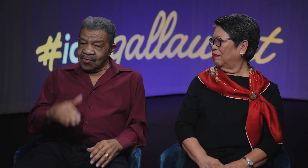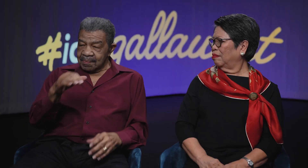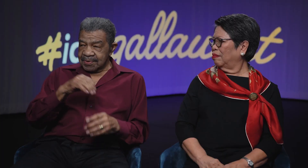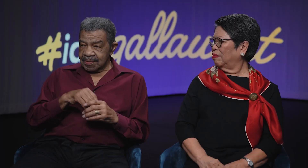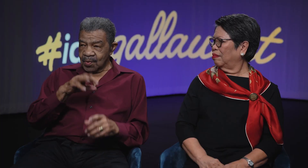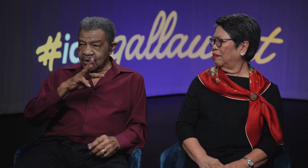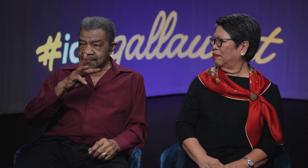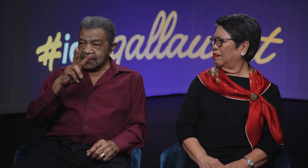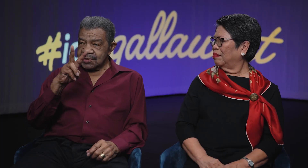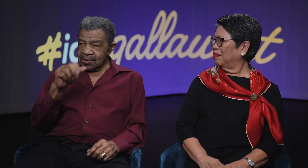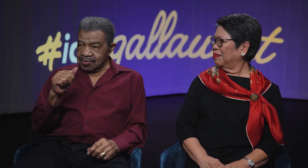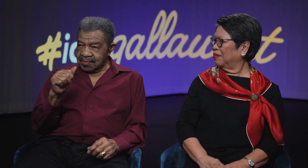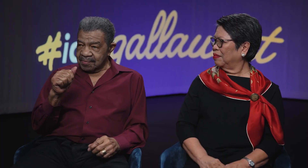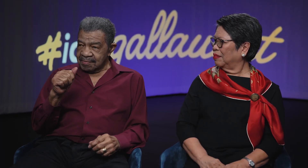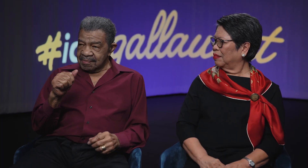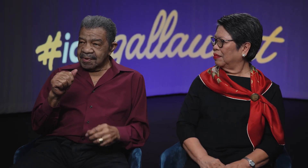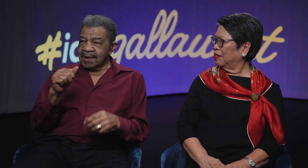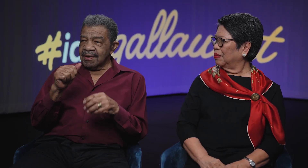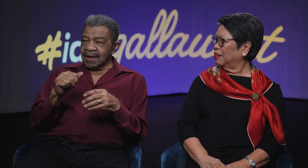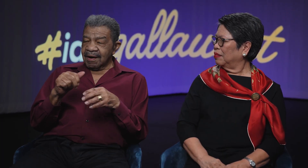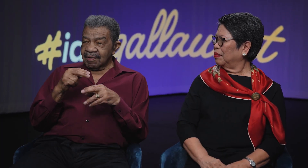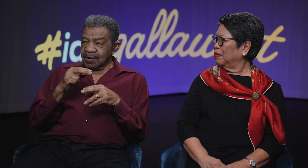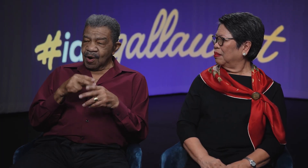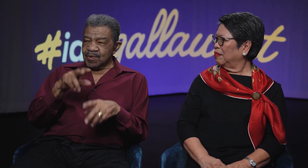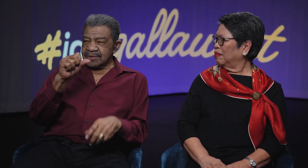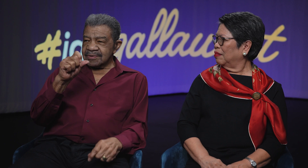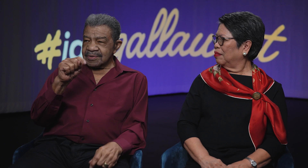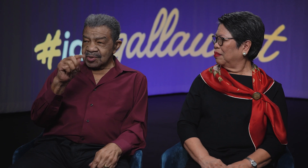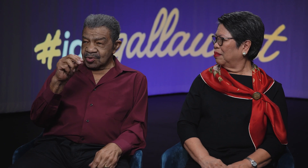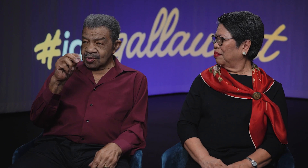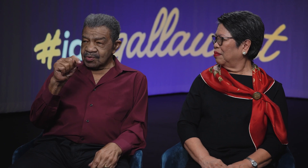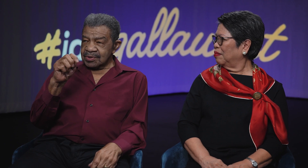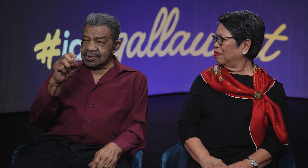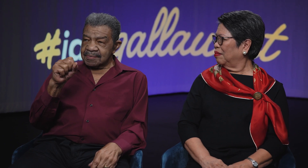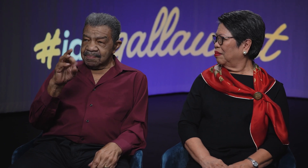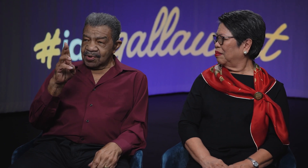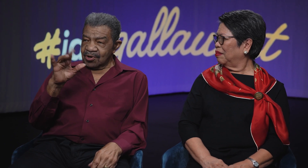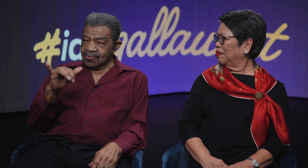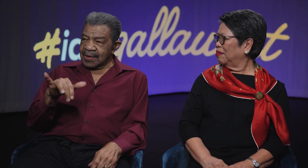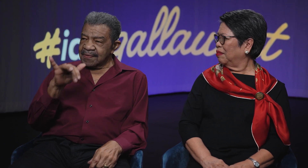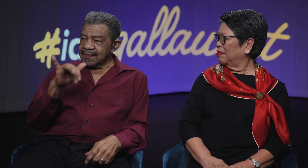I grew up in Stotesbury, West Virginia,